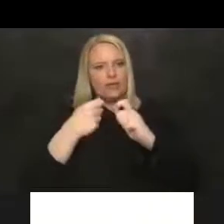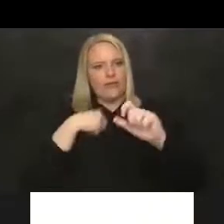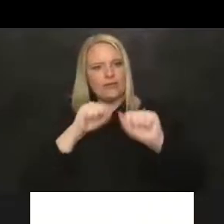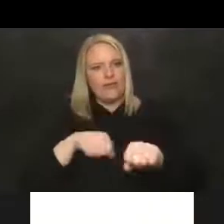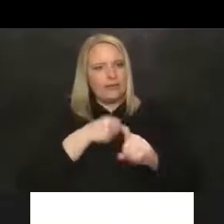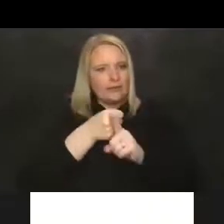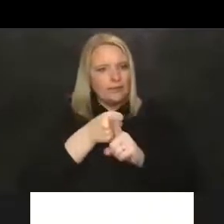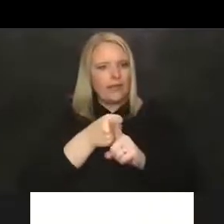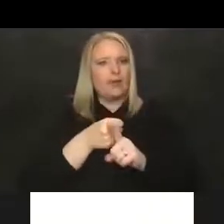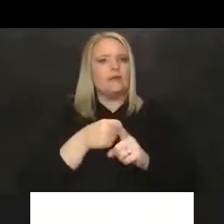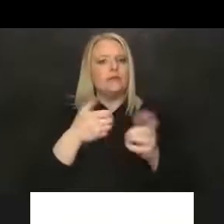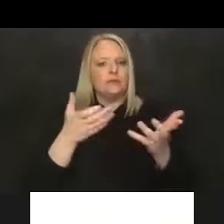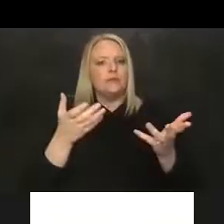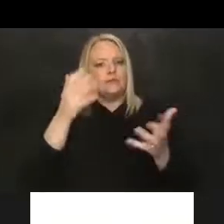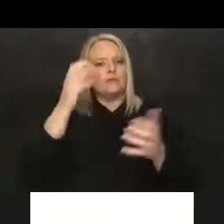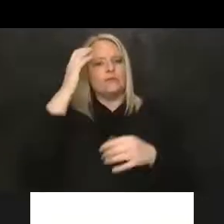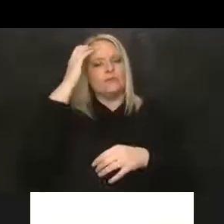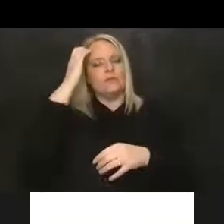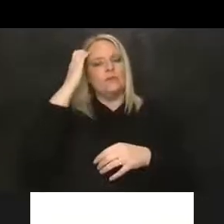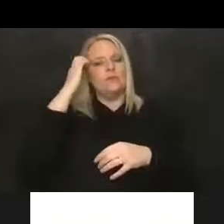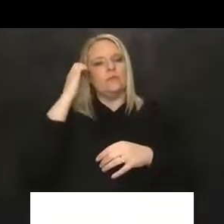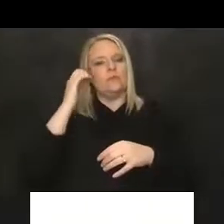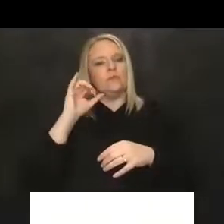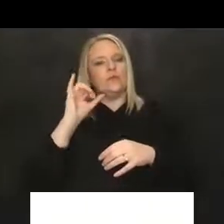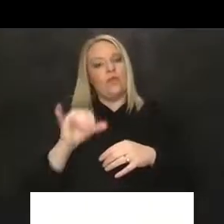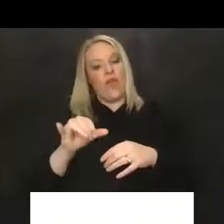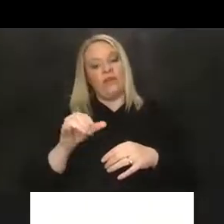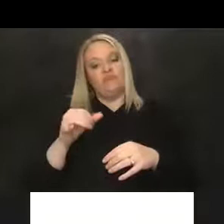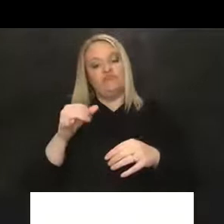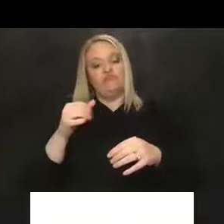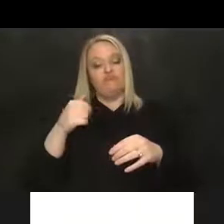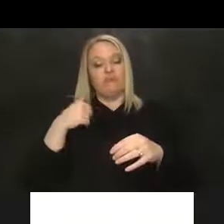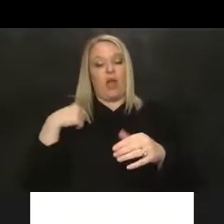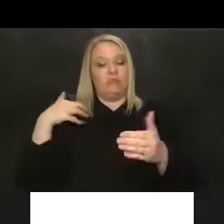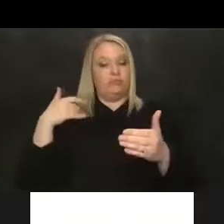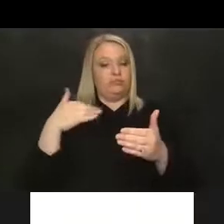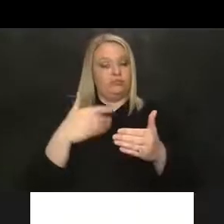Gardens as well. So that sort of brings us up to speed as to how I got where we are right now.